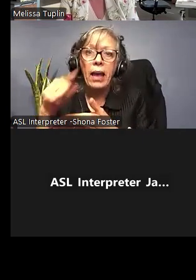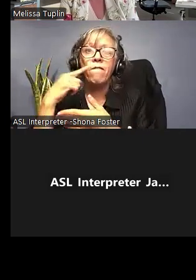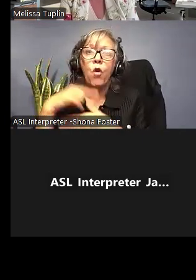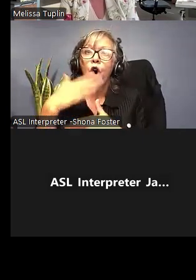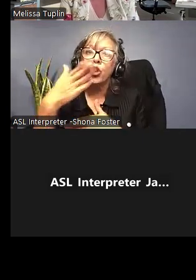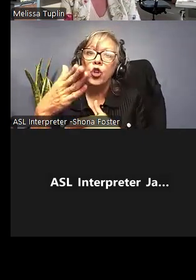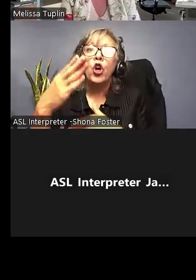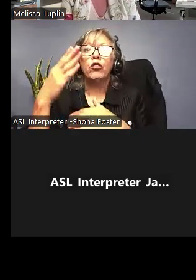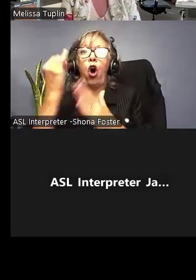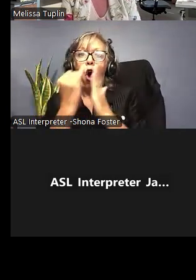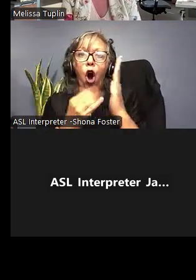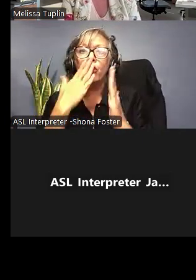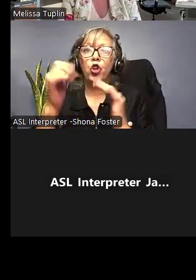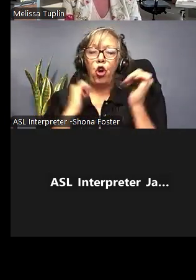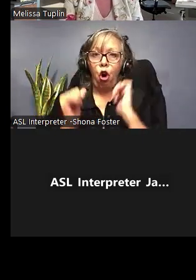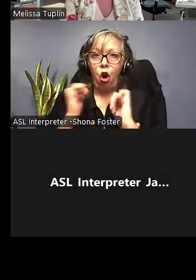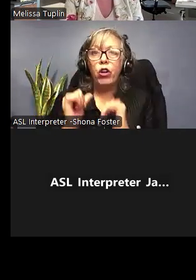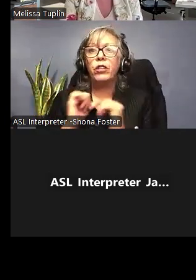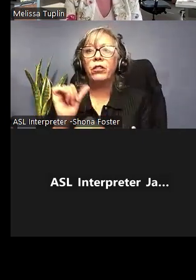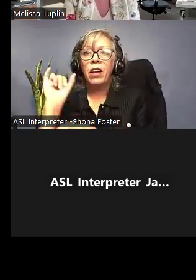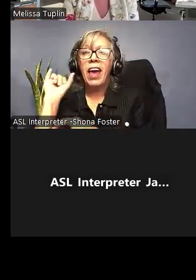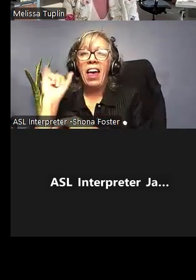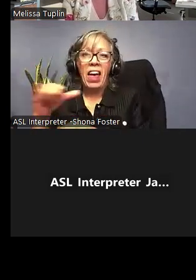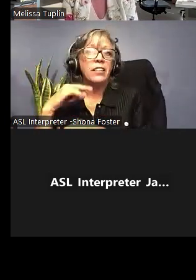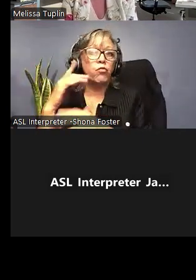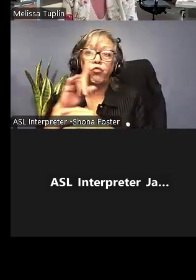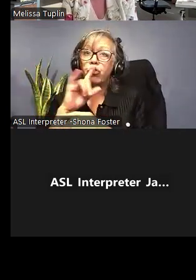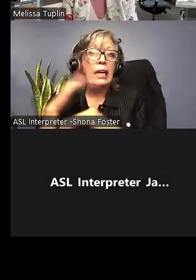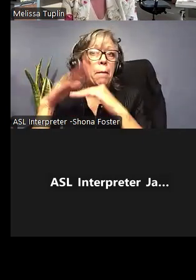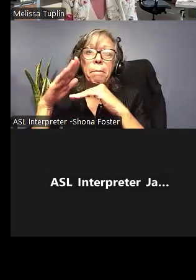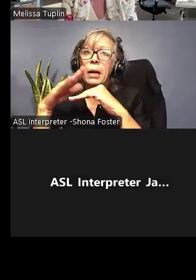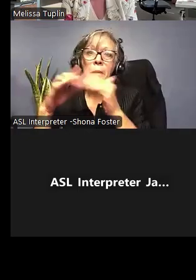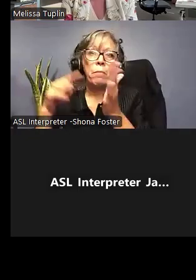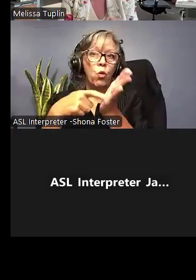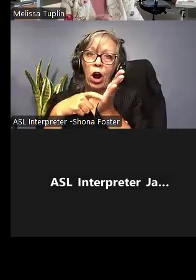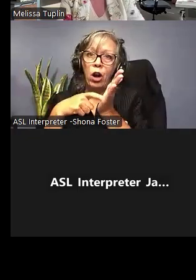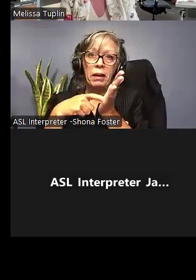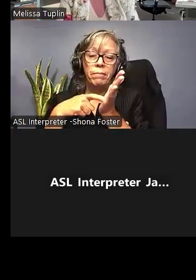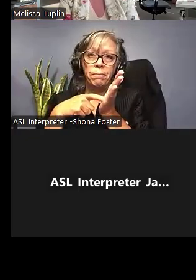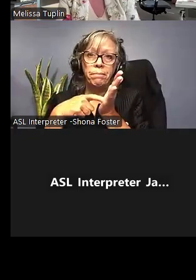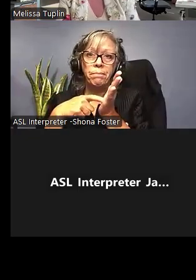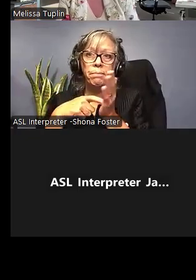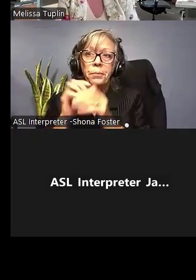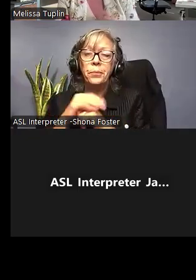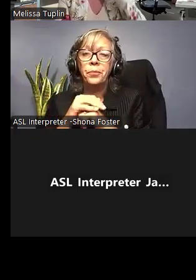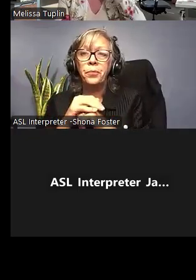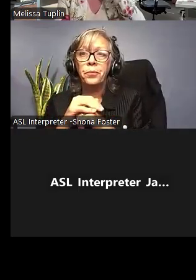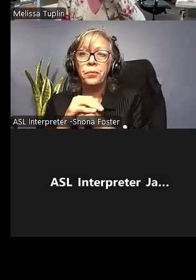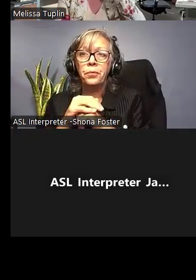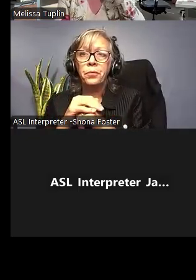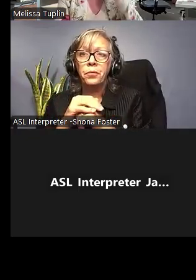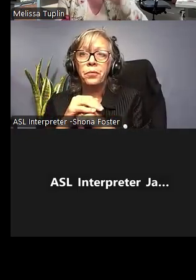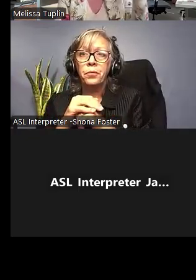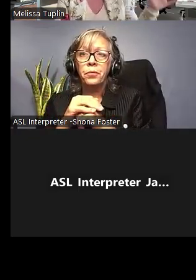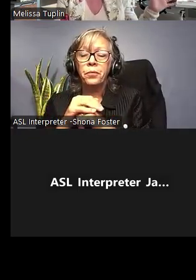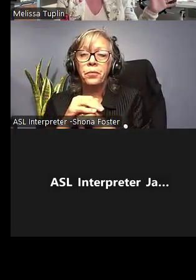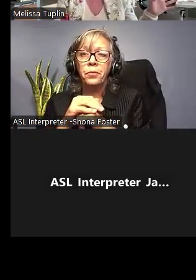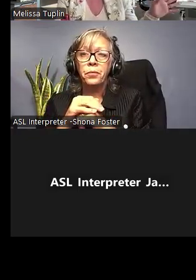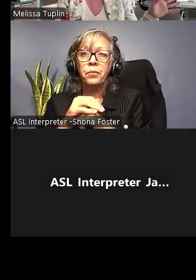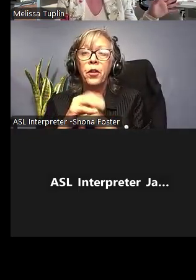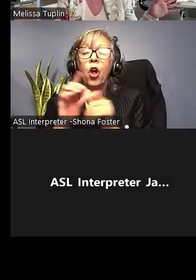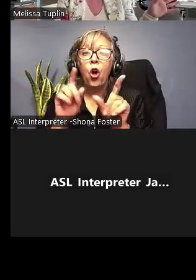artists is simply a minimum requirement. In addition to the mandate eligibility